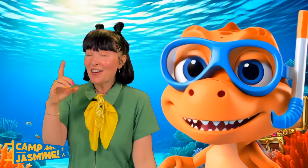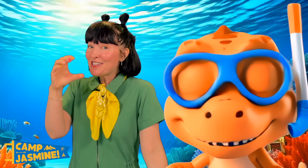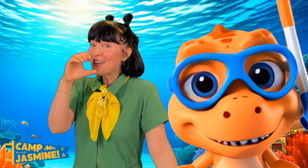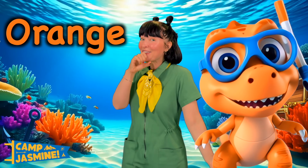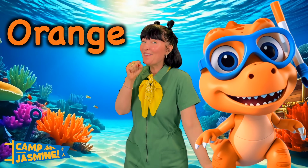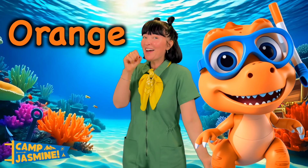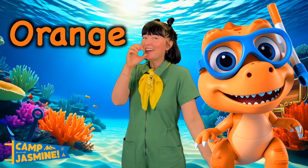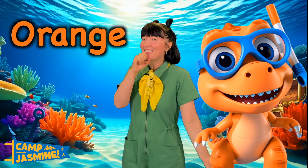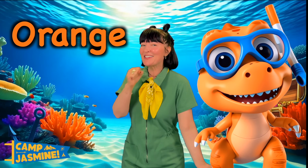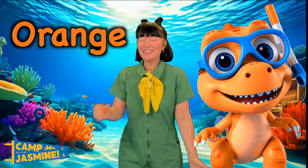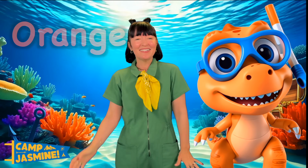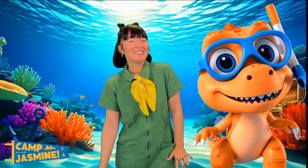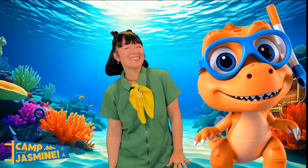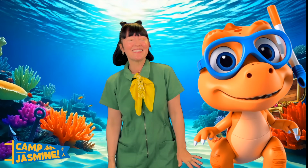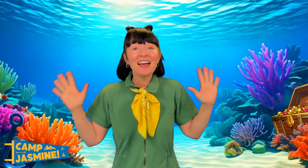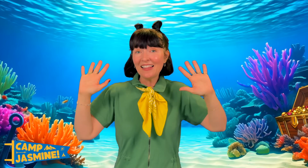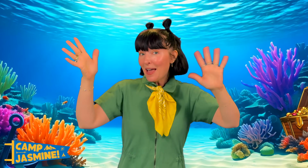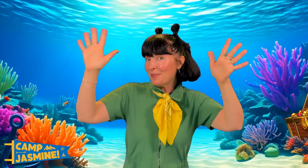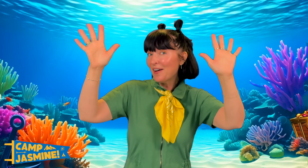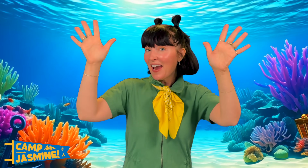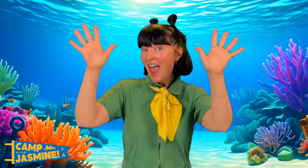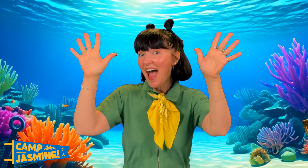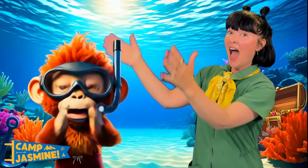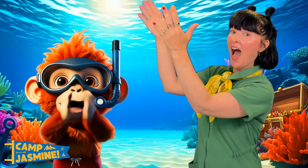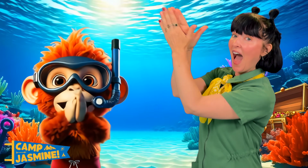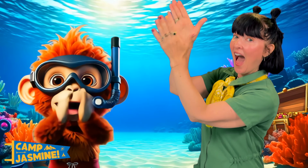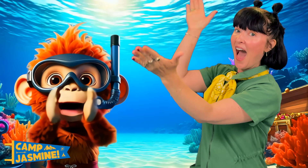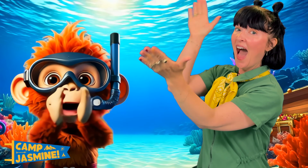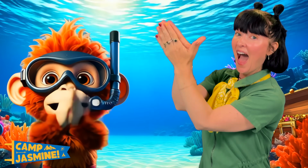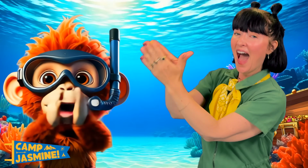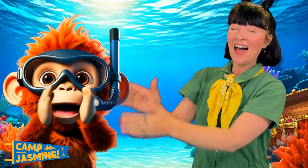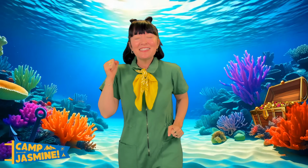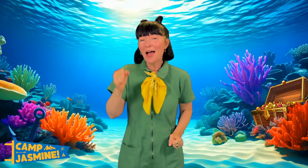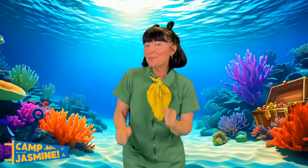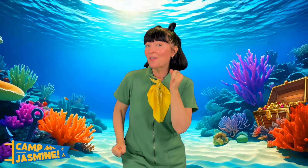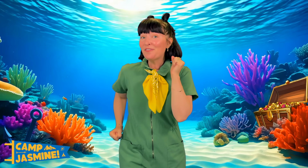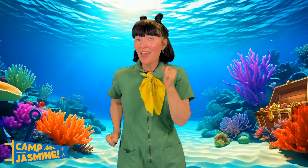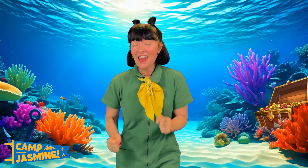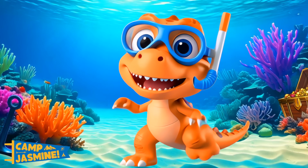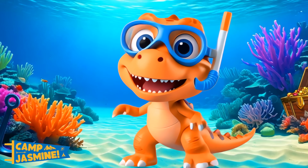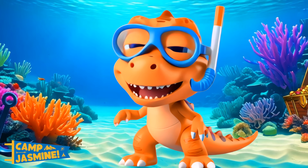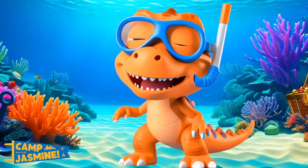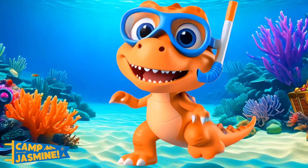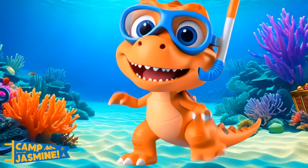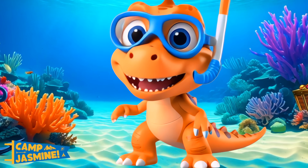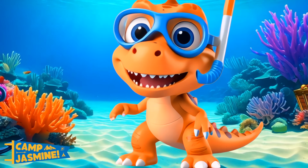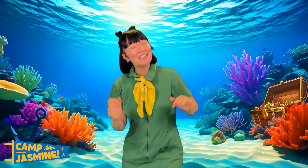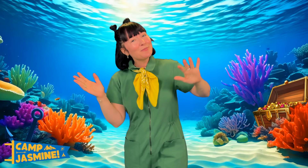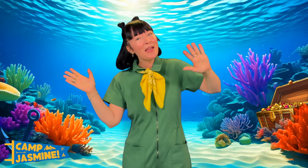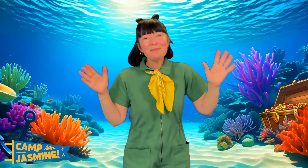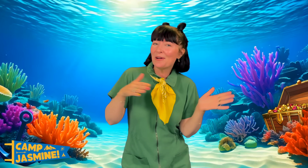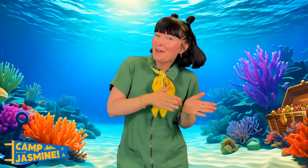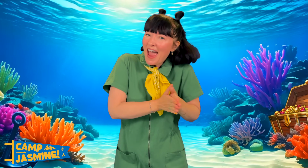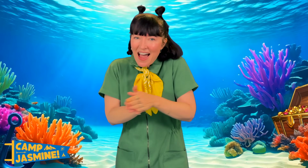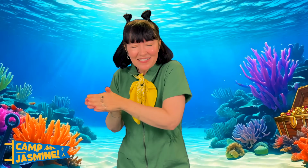Look! She’s orange! Clap your hands [Clap, clap] Stomp your feet! [Stomp, stomp] Swim around!